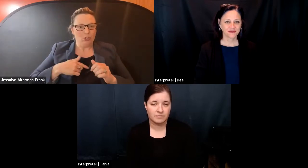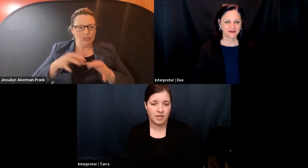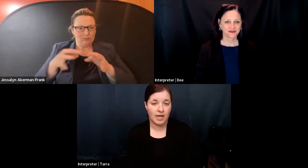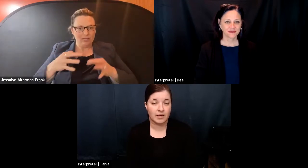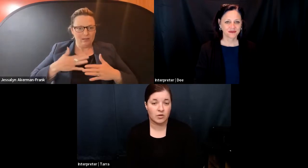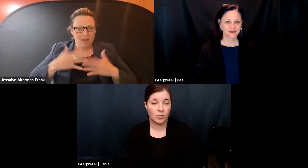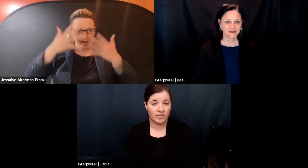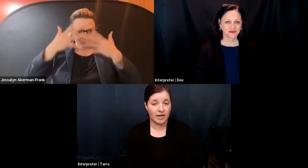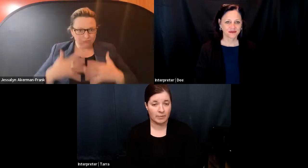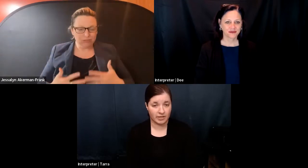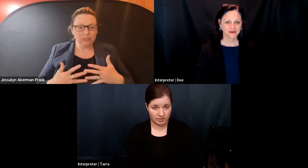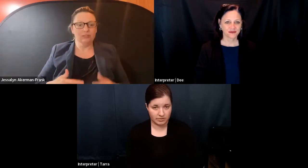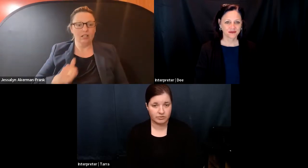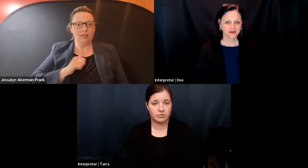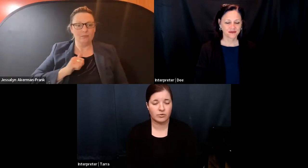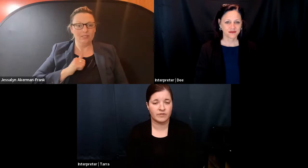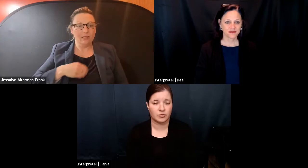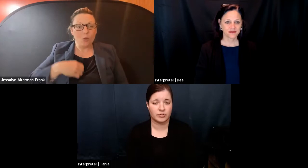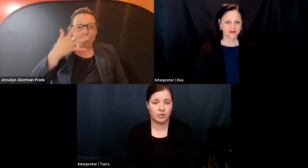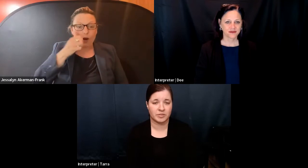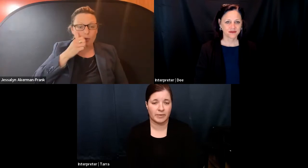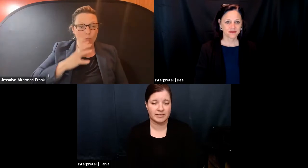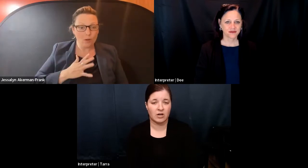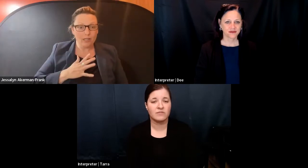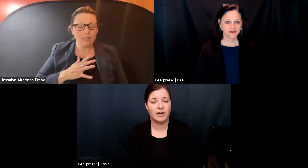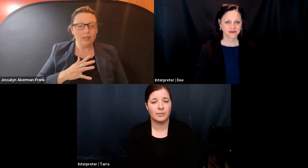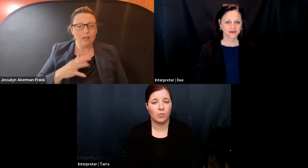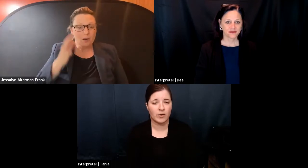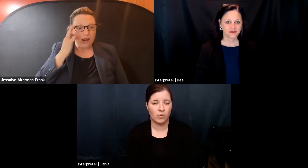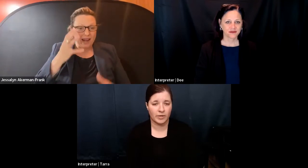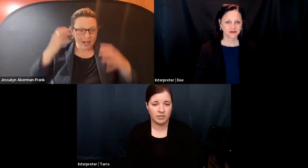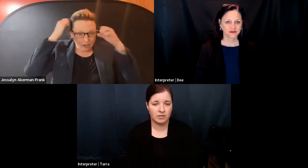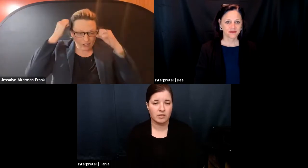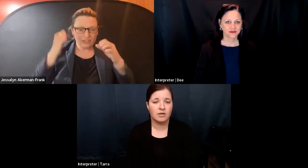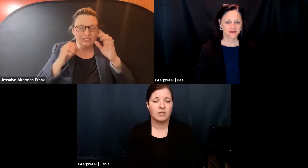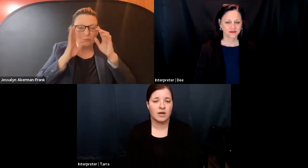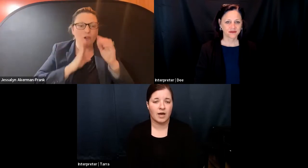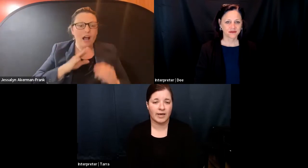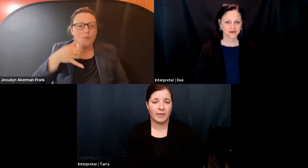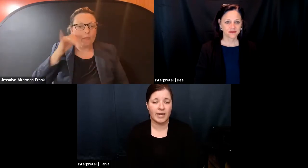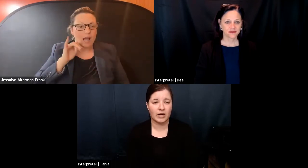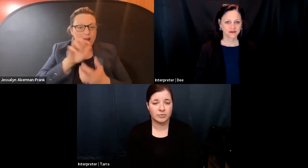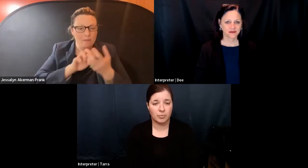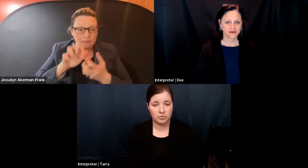and leading this panel. And with that, I'm going to do a visual description of myself.